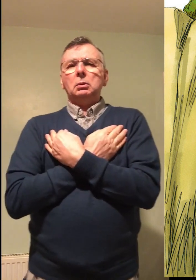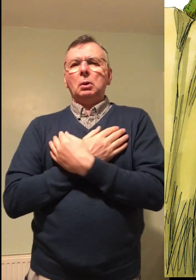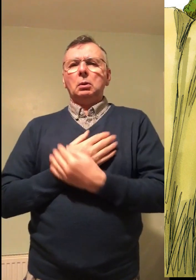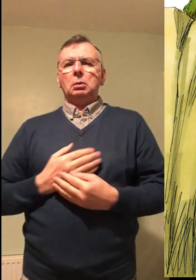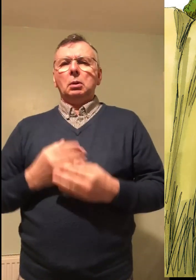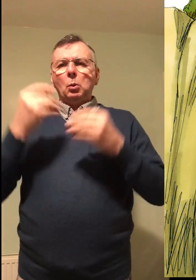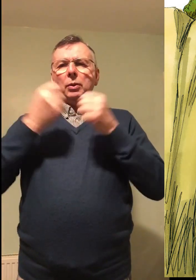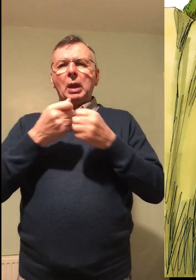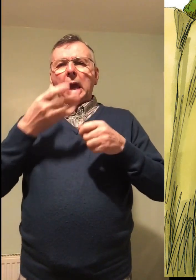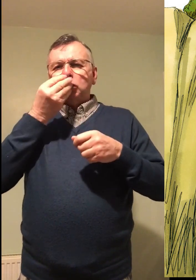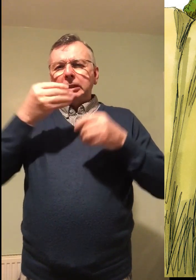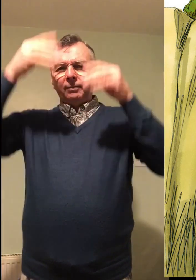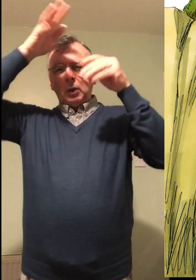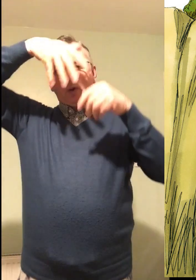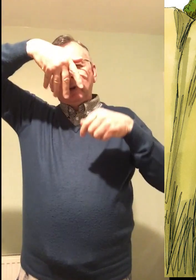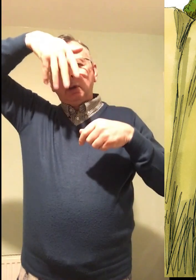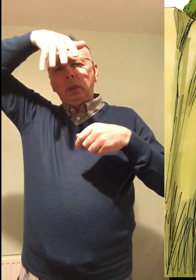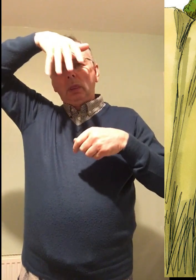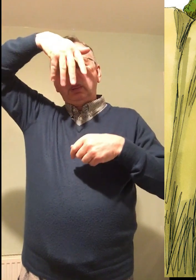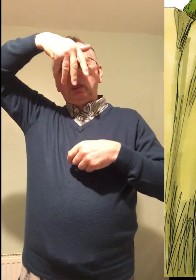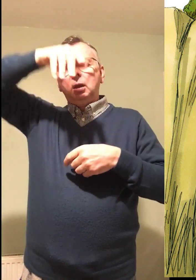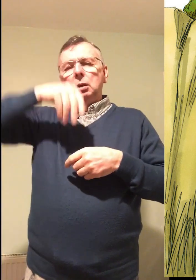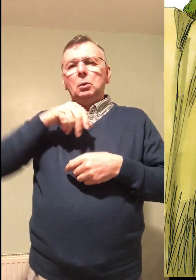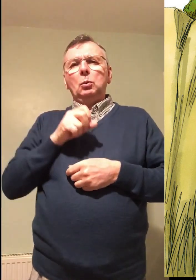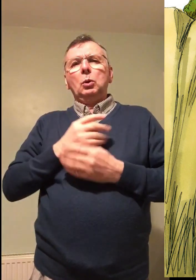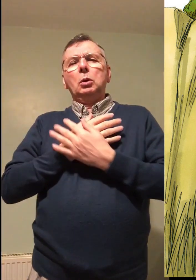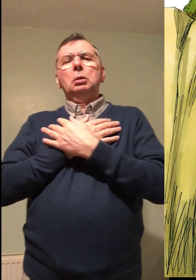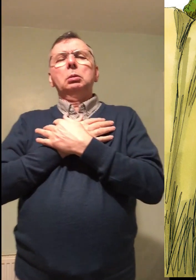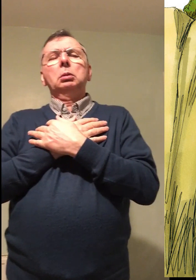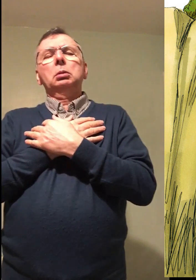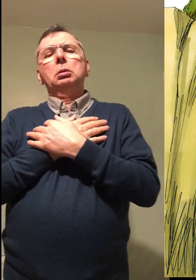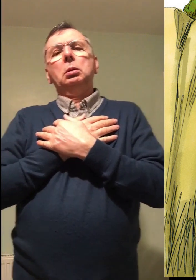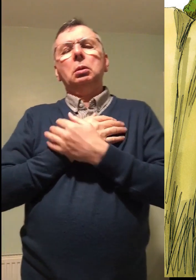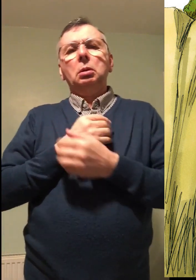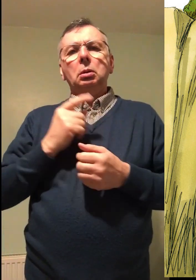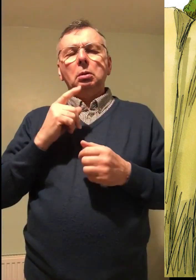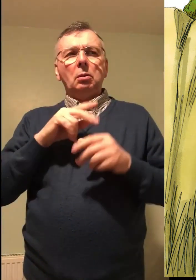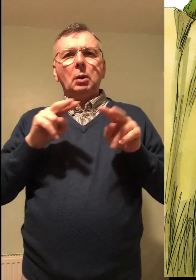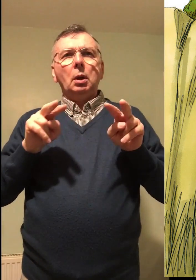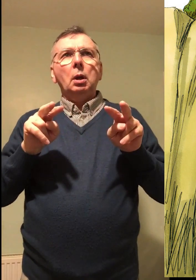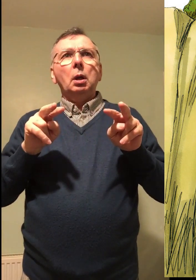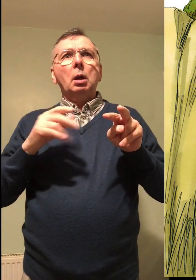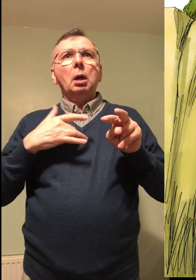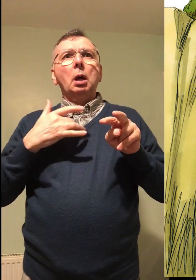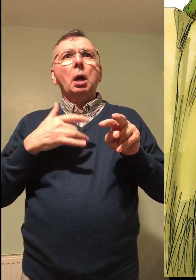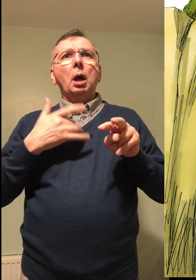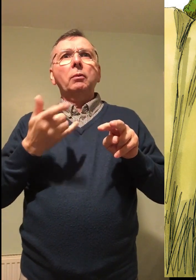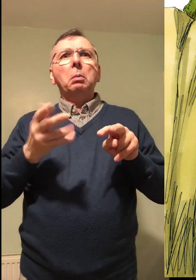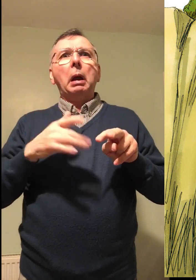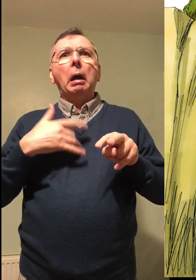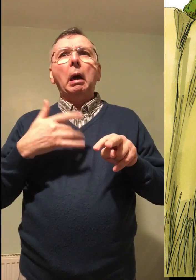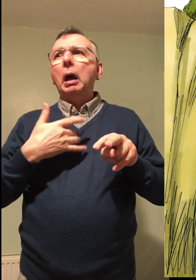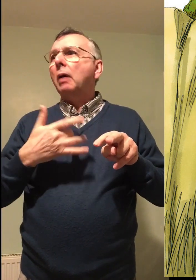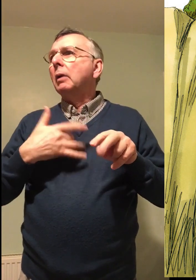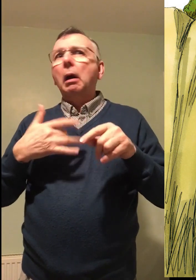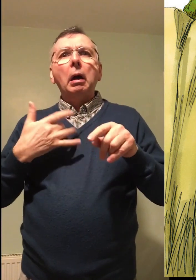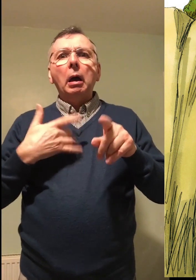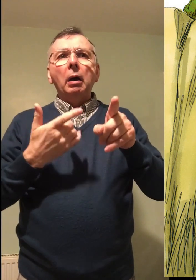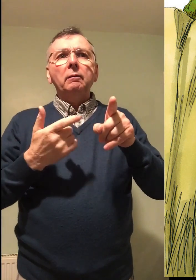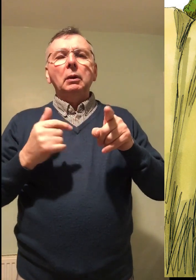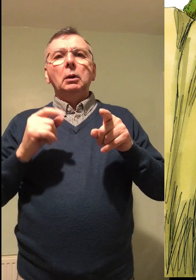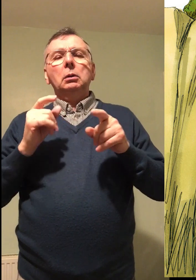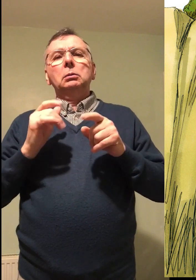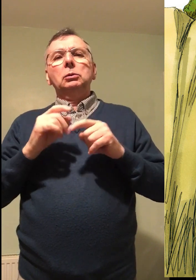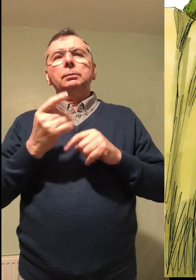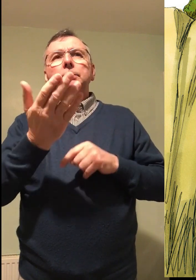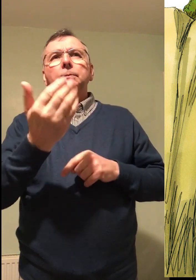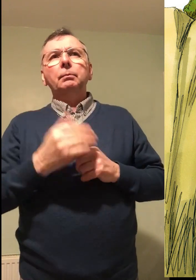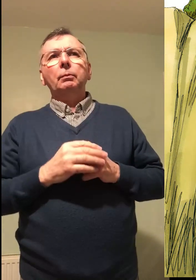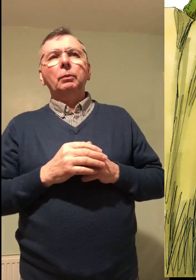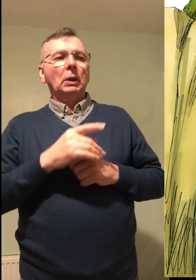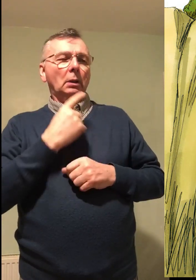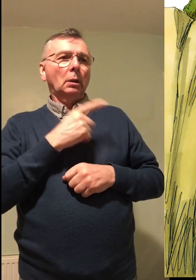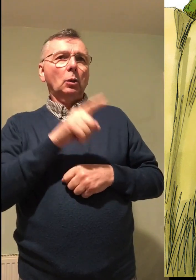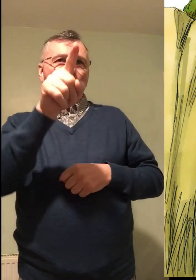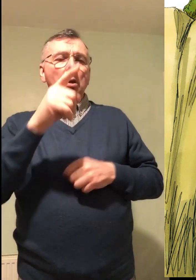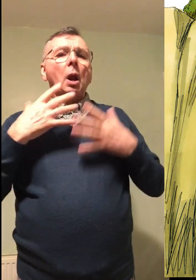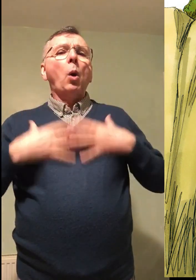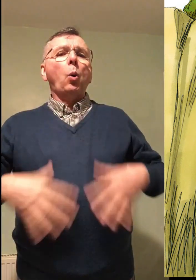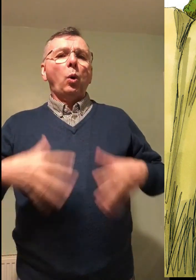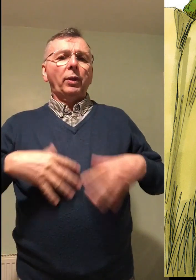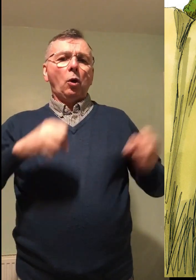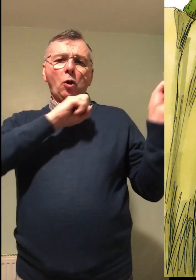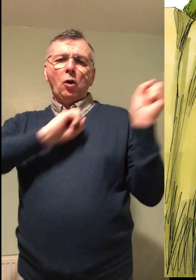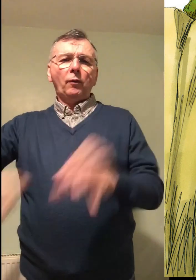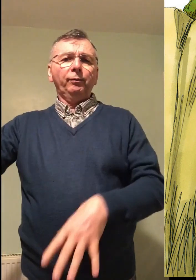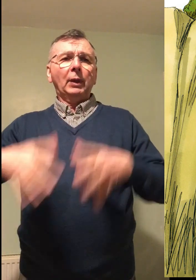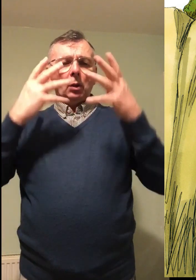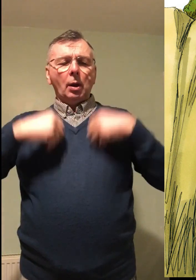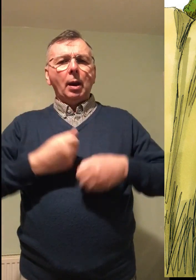feet wrapped with strips of linen, and a cloth around his face.